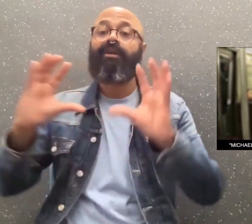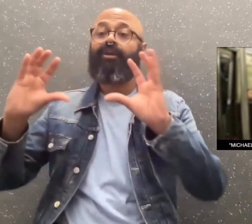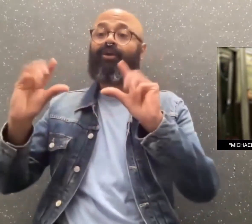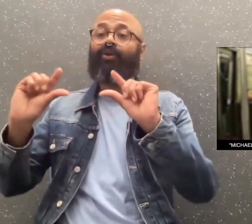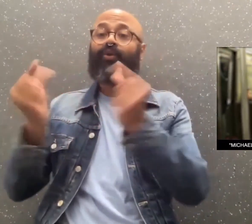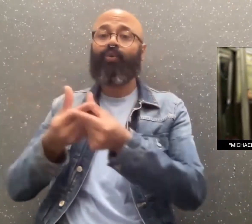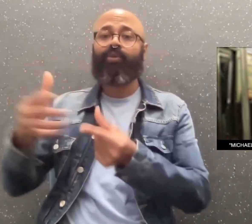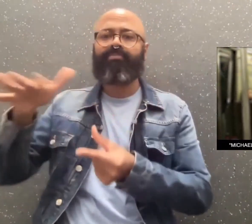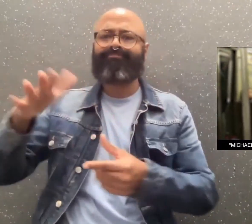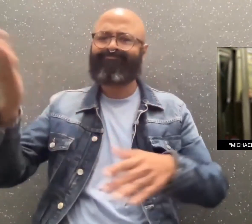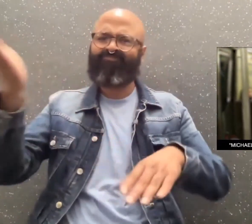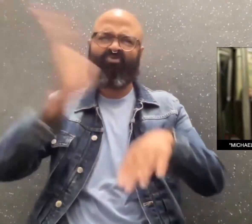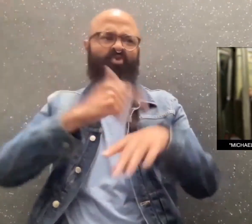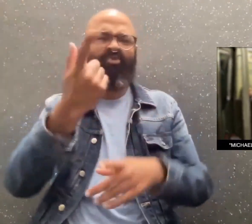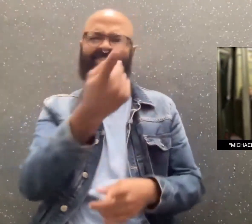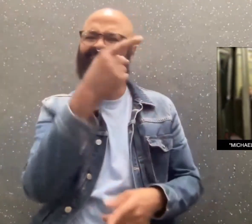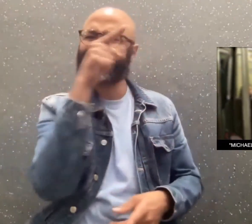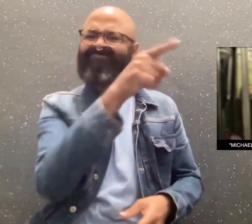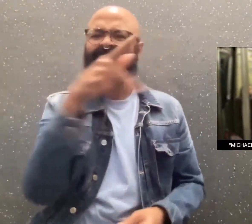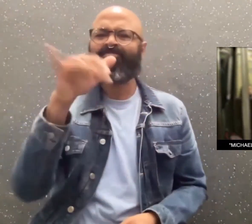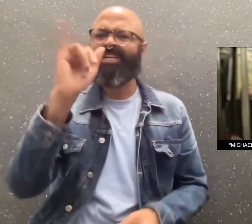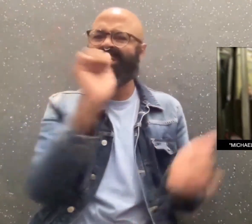Civil rights groups are calling for Perry's arrest.